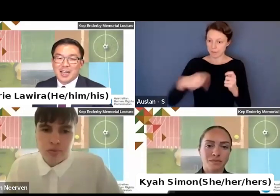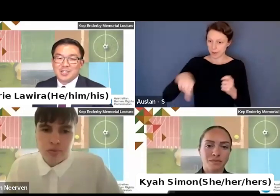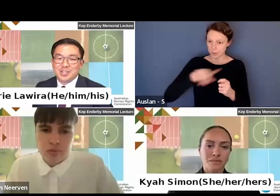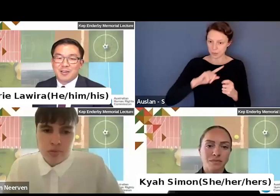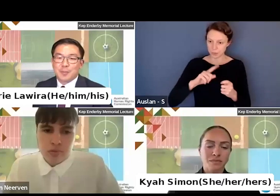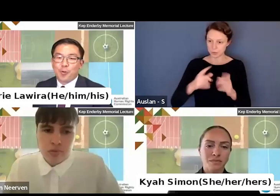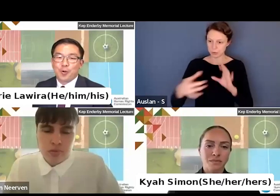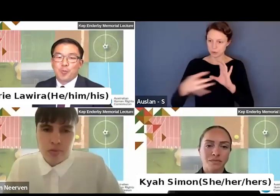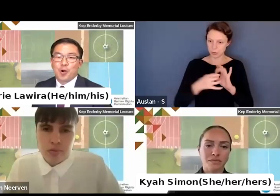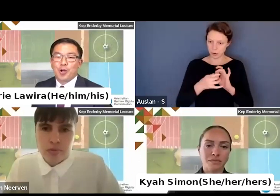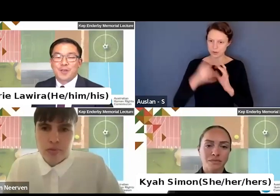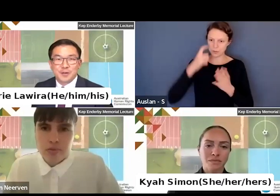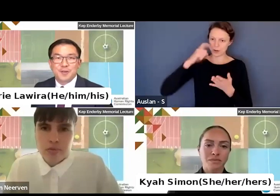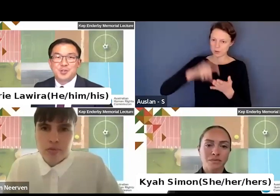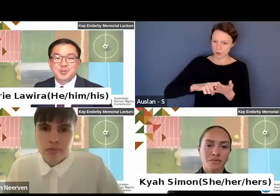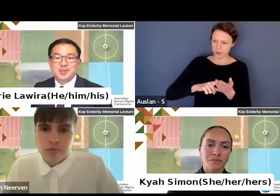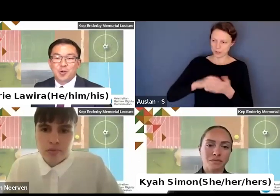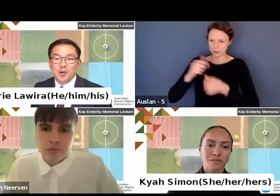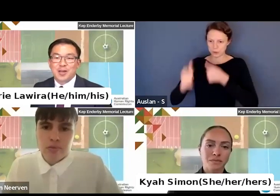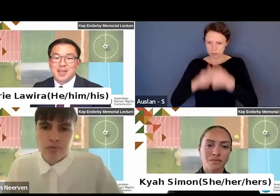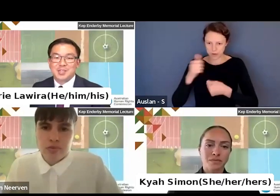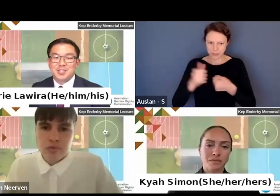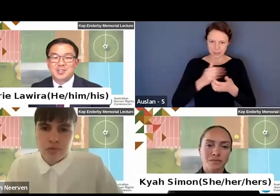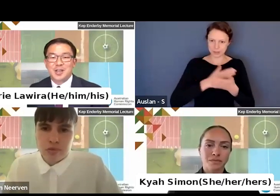and sharing the important work of individuals and organizations